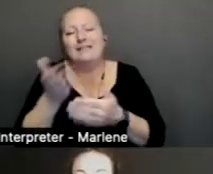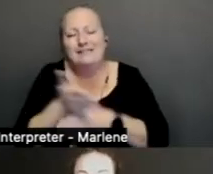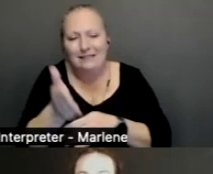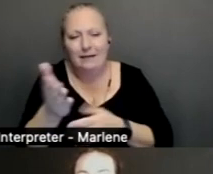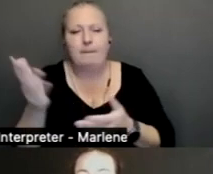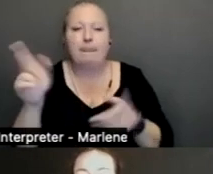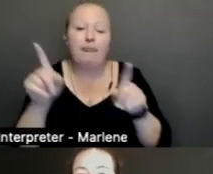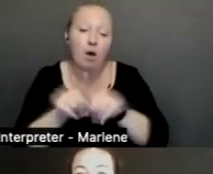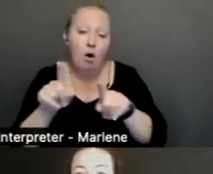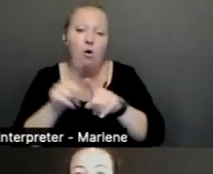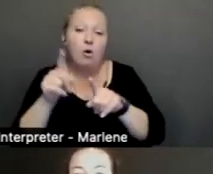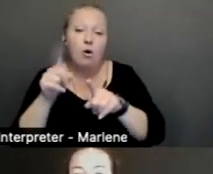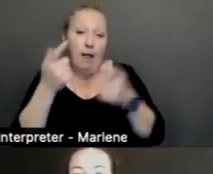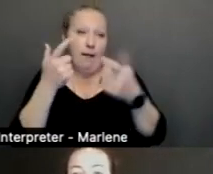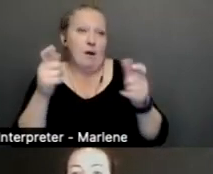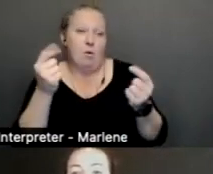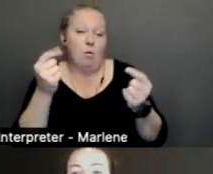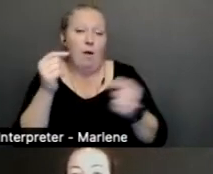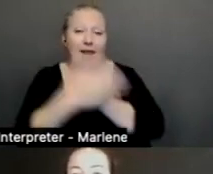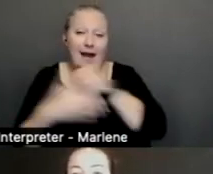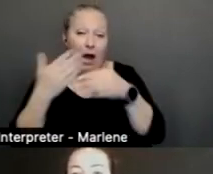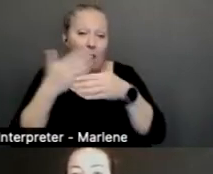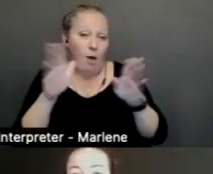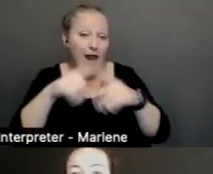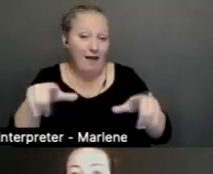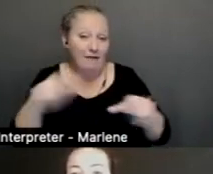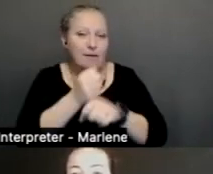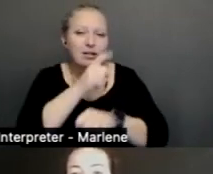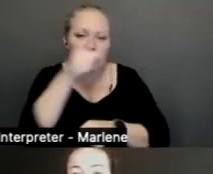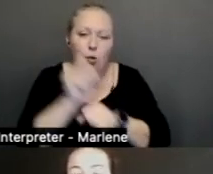also the which is big two is at the county wide level is making sure we work with the districts